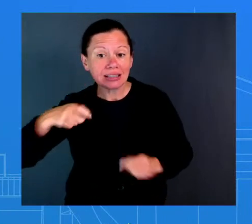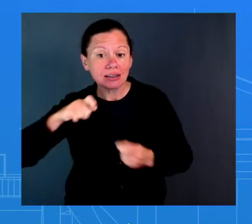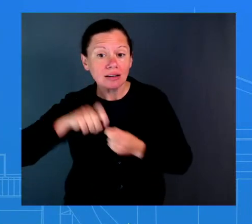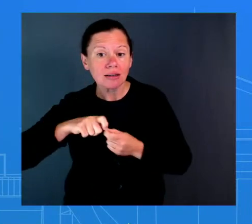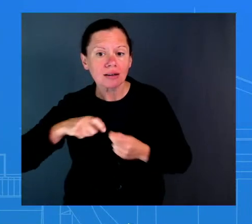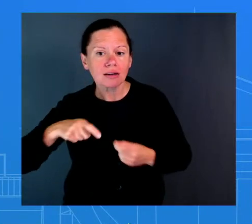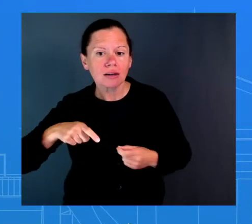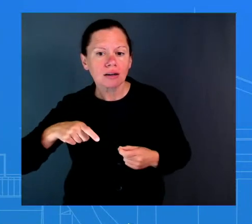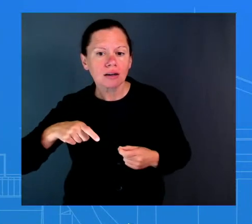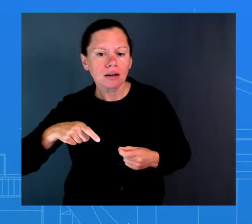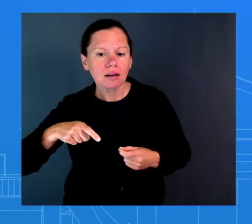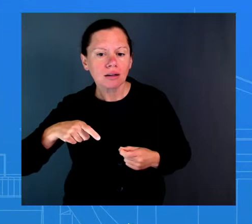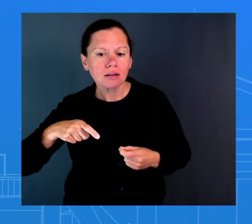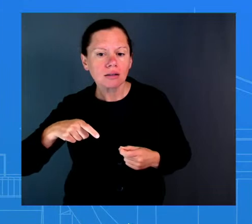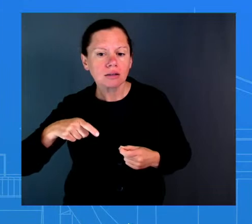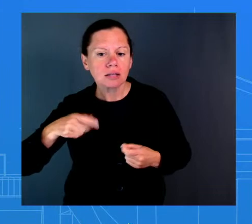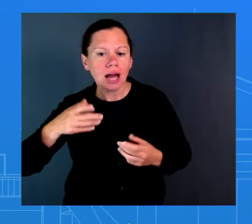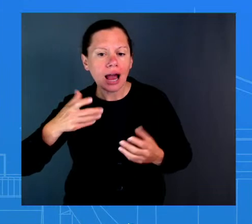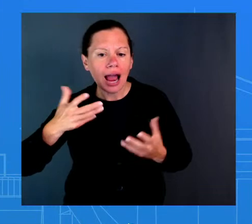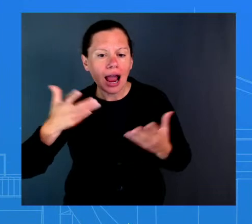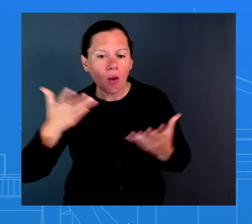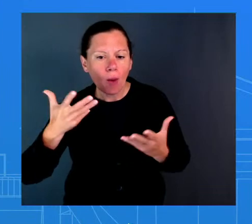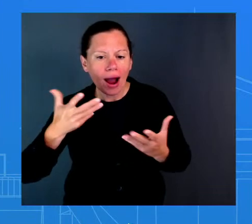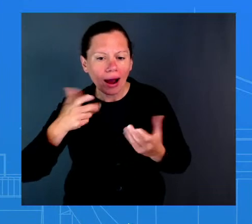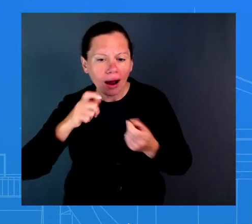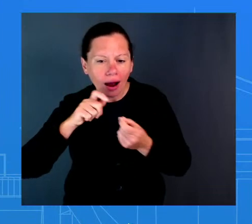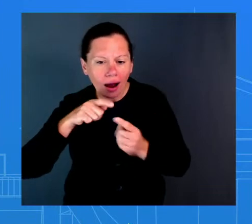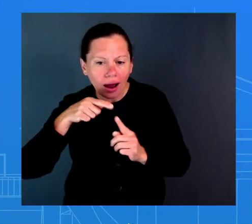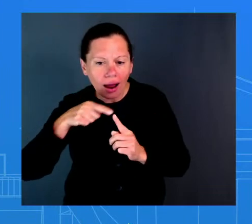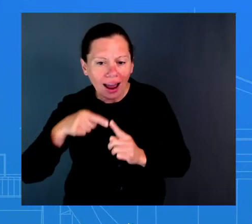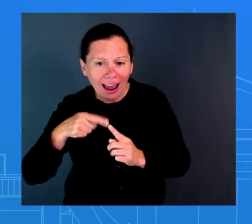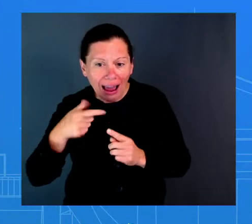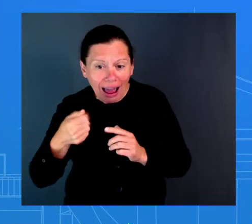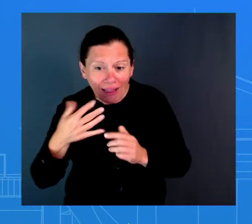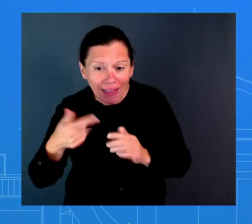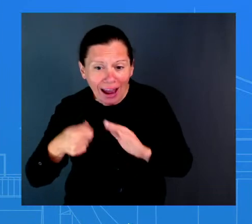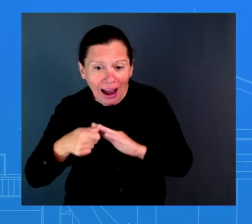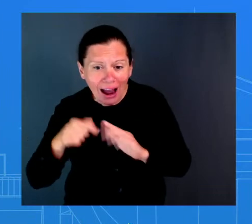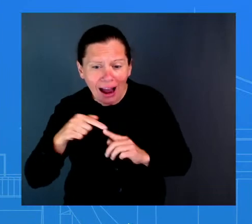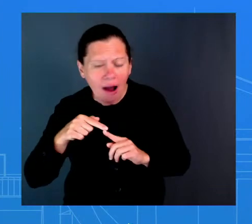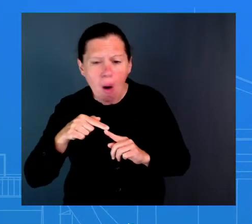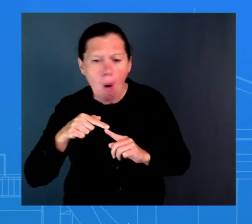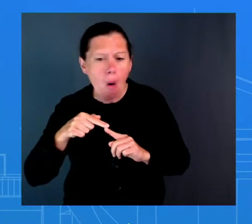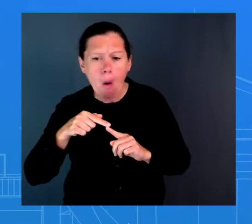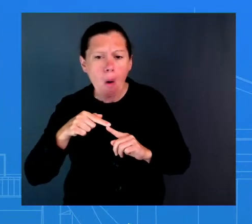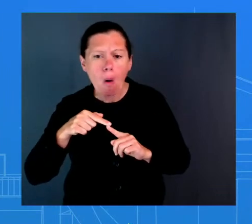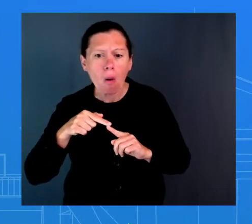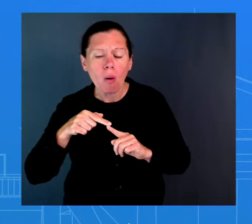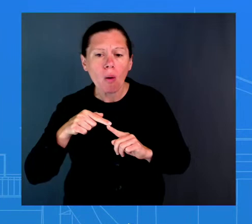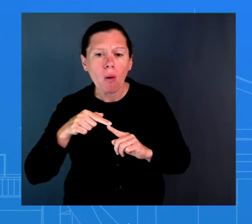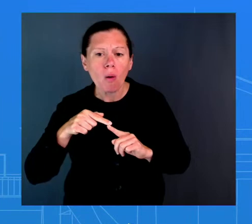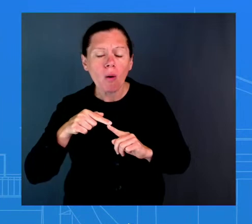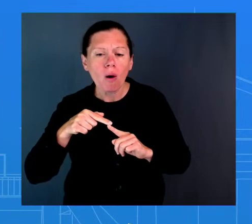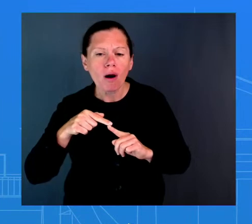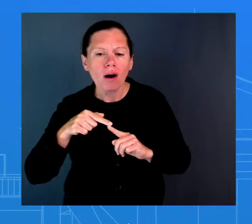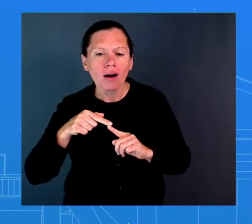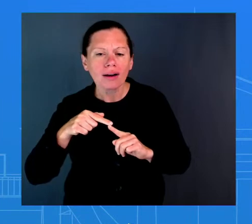one neighbor cannot be allowed to conquer another. And I think that you -- you got to -- the point you seemed to say that if we were to allow this